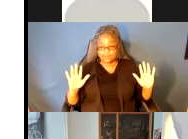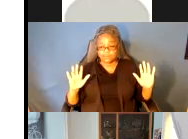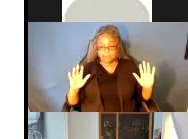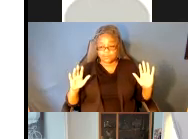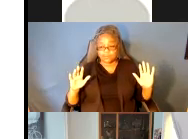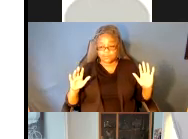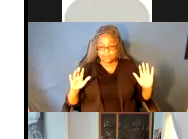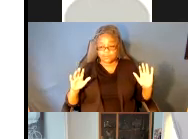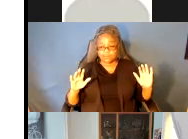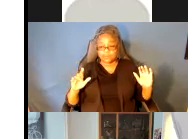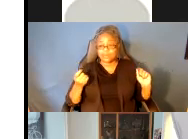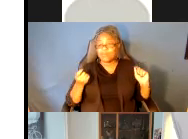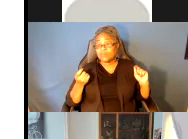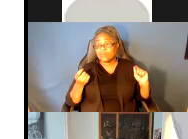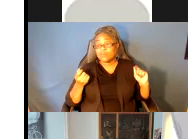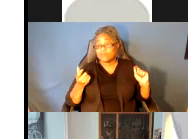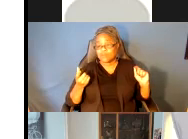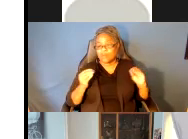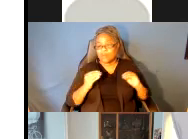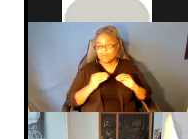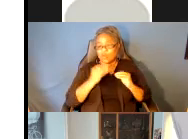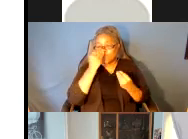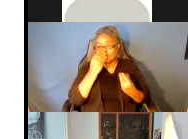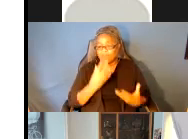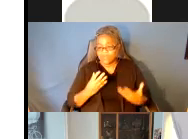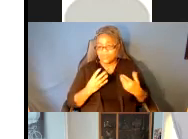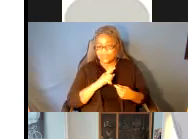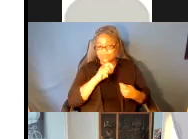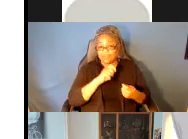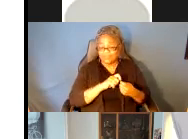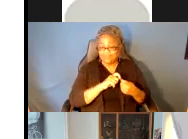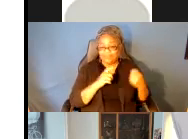A little bit more information on specific ineligible budget items,